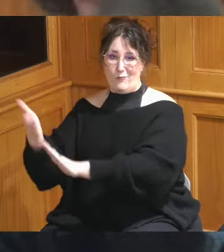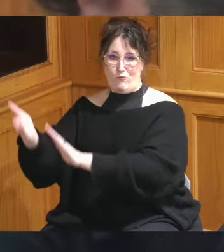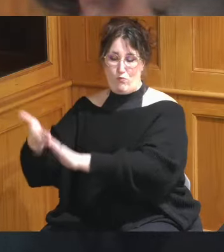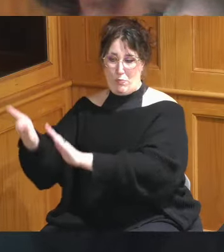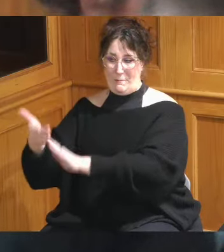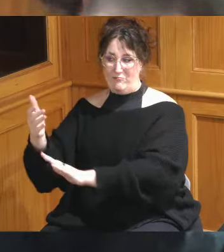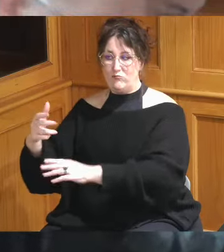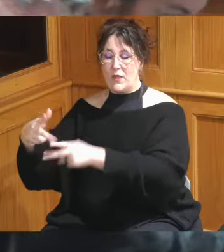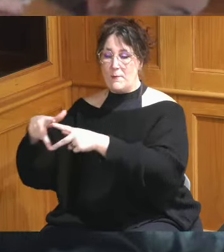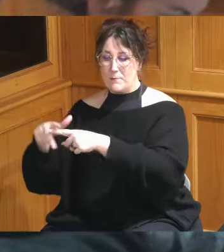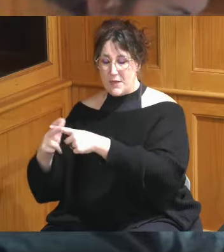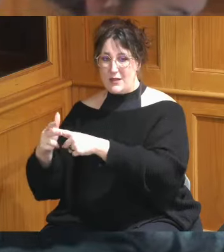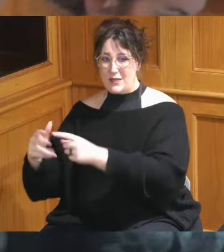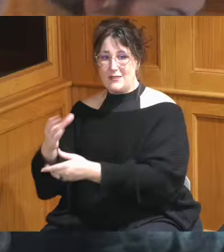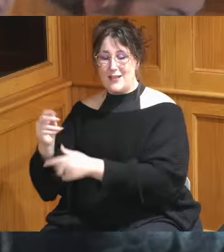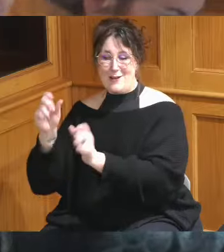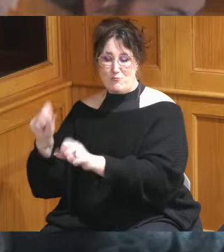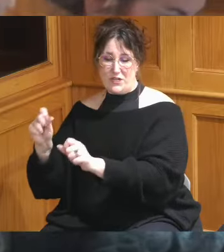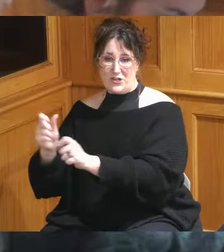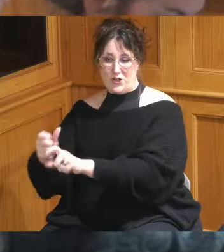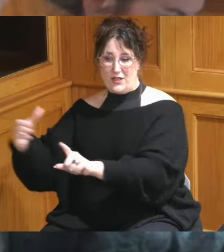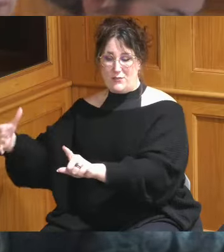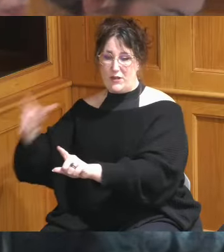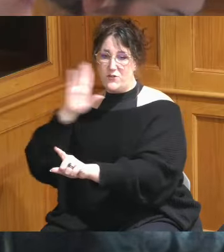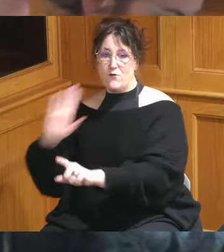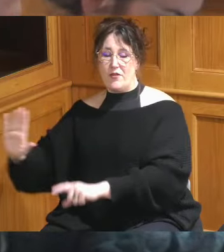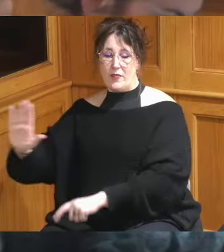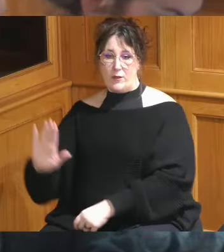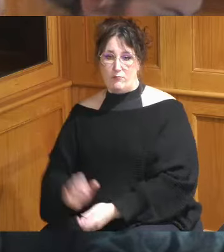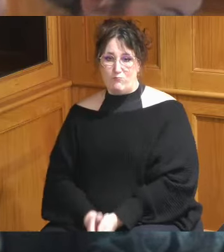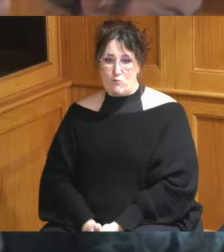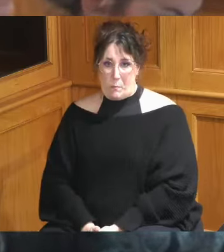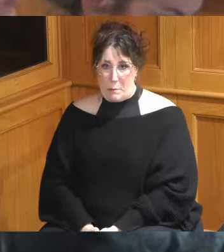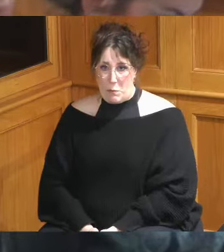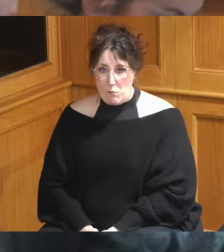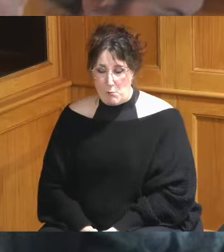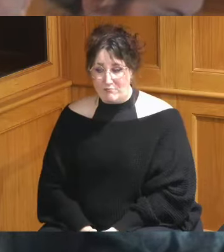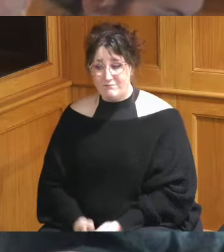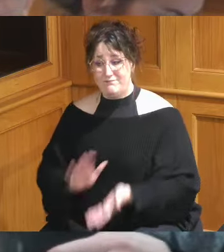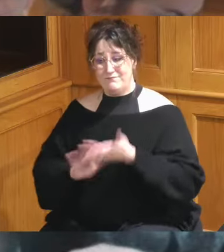maintenance, as well as potential expansion in the future. And that is all I have. I'm happy